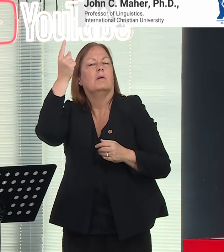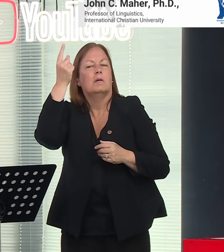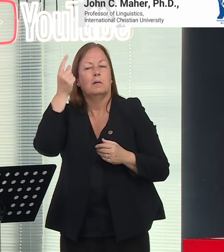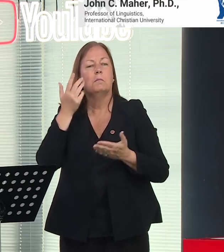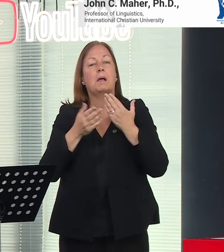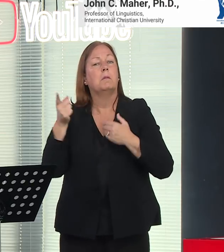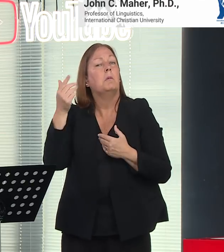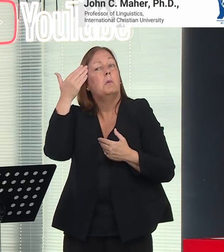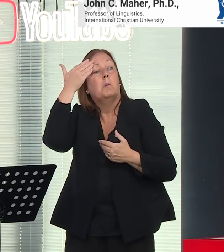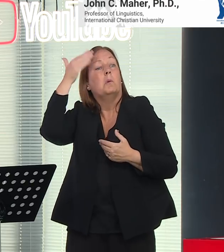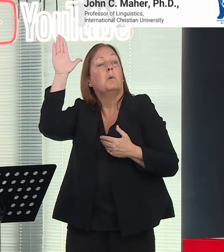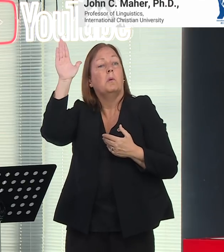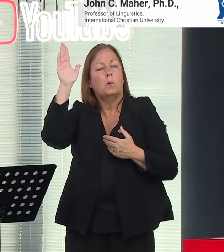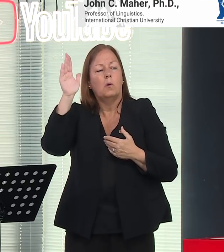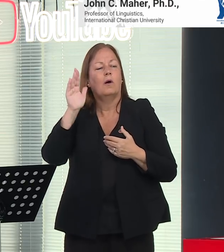and languages does not come from bad intention.